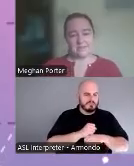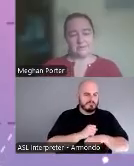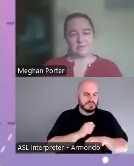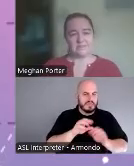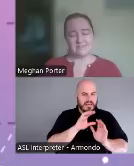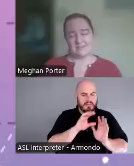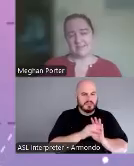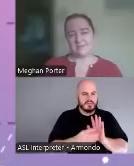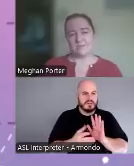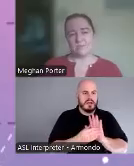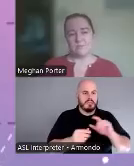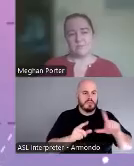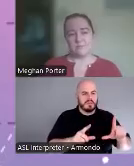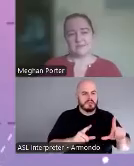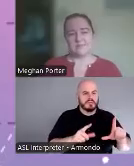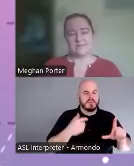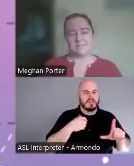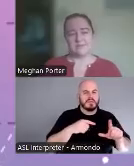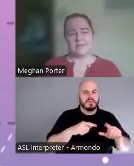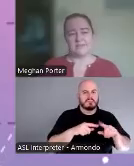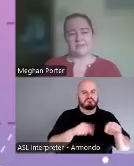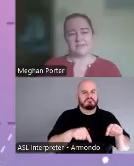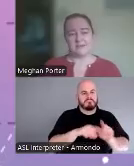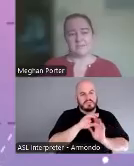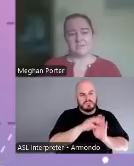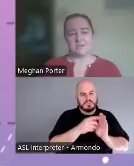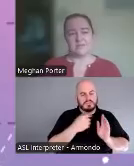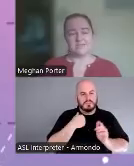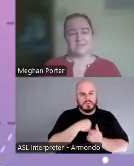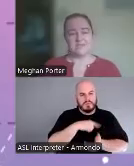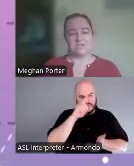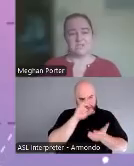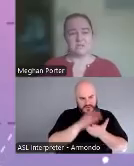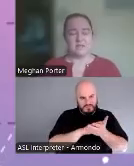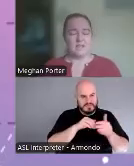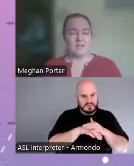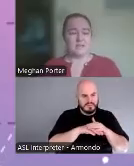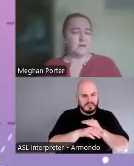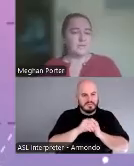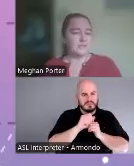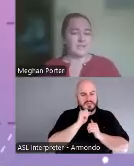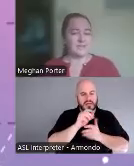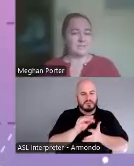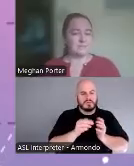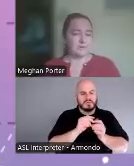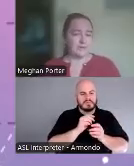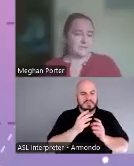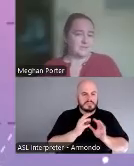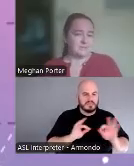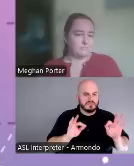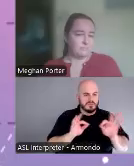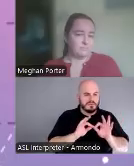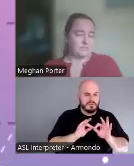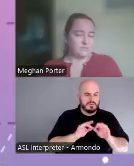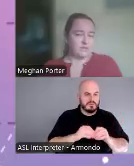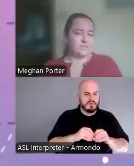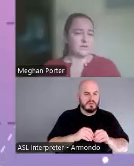The post says, "We believe accessibility isn't optional. It's essential. Company's name is proud to support is proud to honor